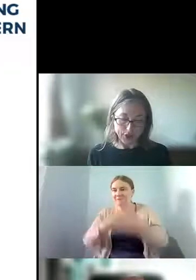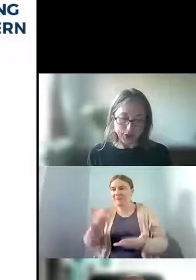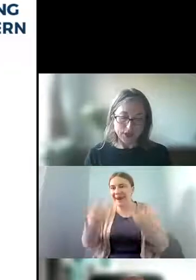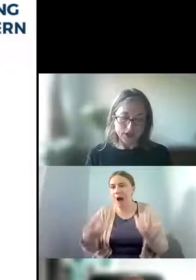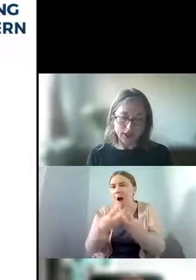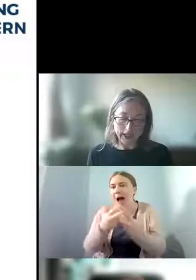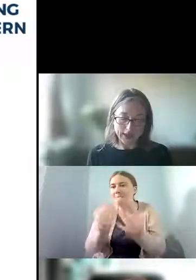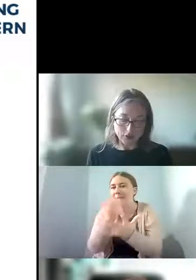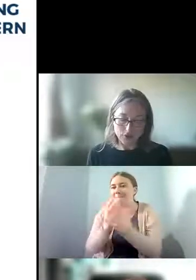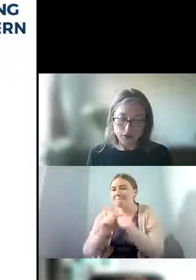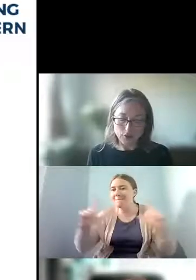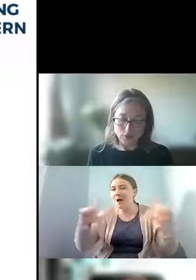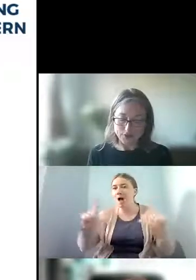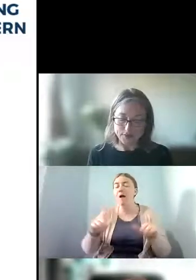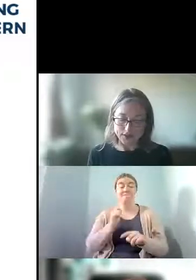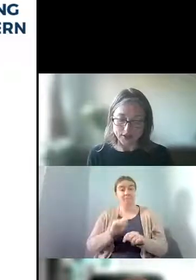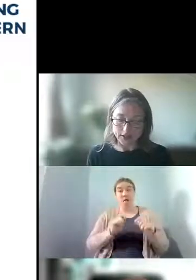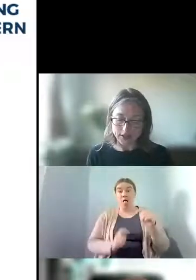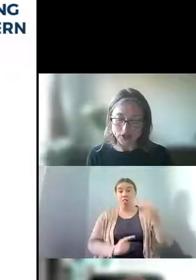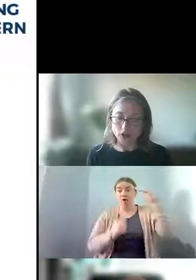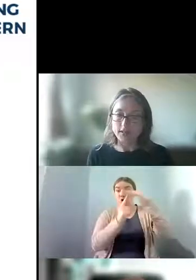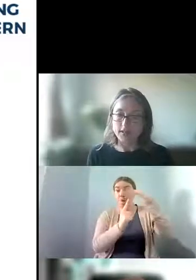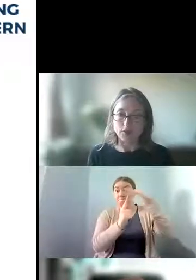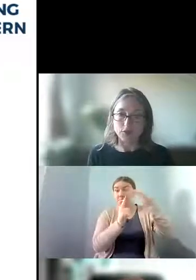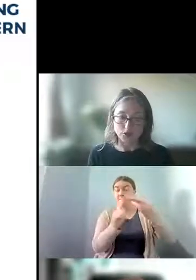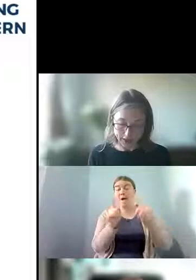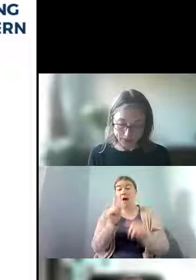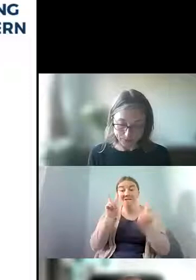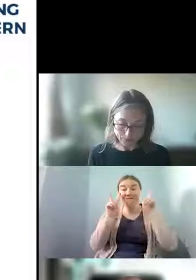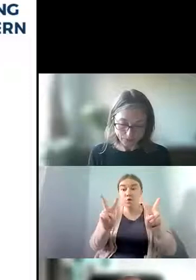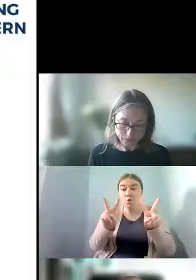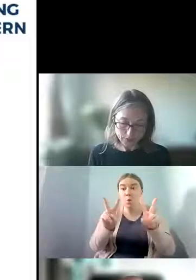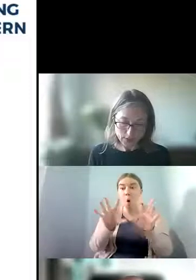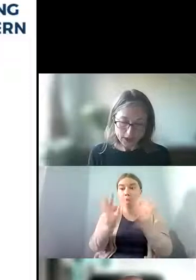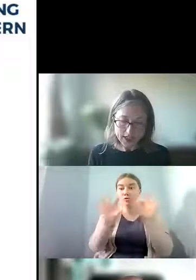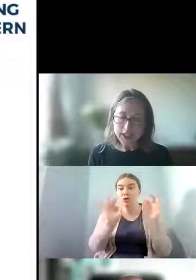you need to click on the view options button in the top center of your screen you need to click